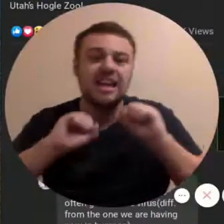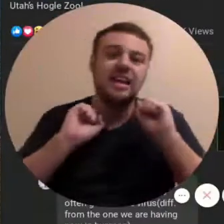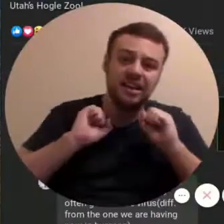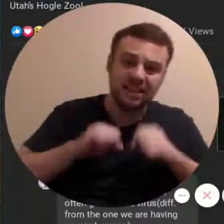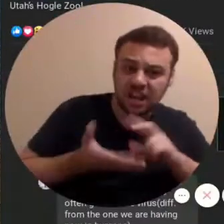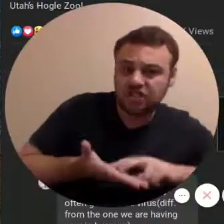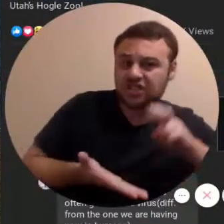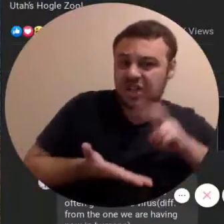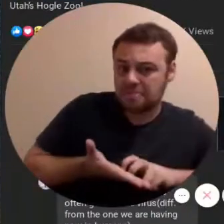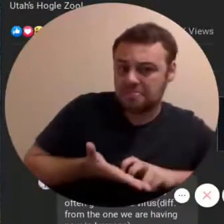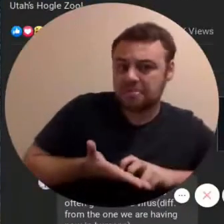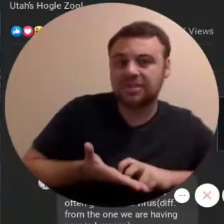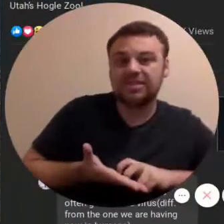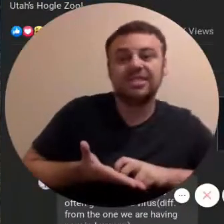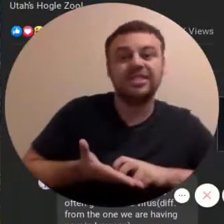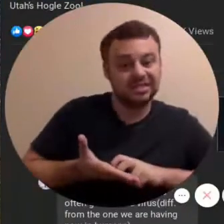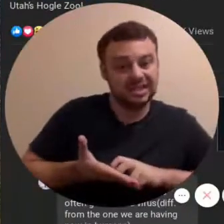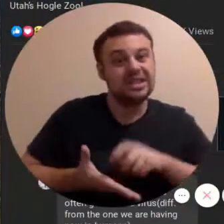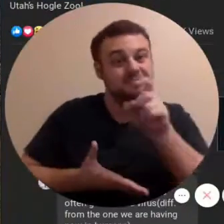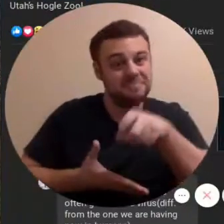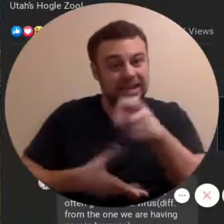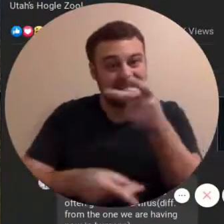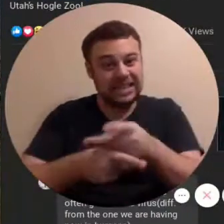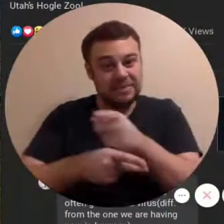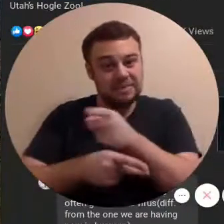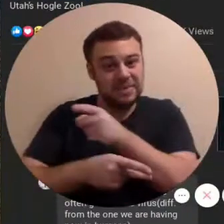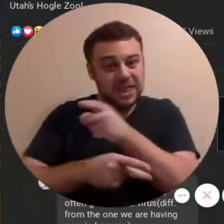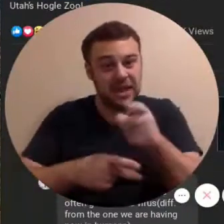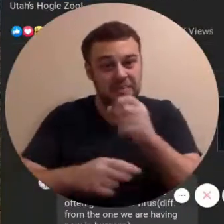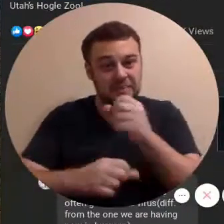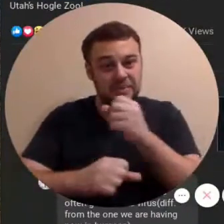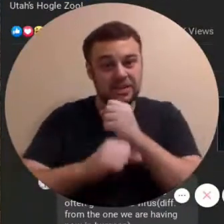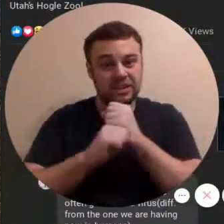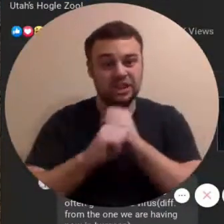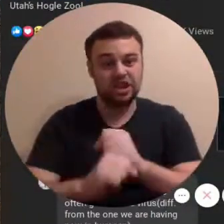Gwen: Um, speaking of the wolves, I'm actually still in contact with Angel,